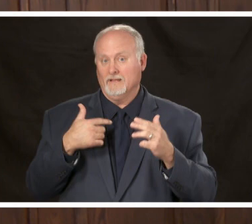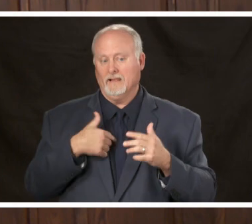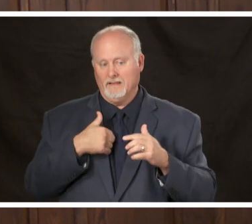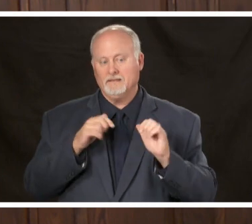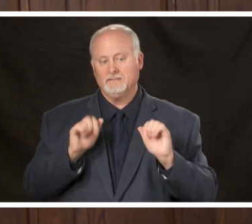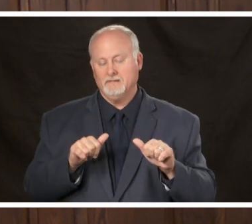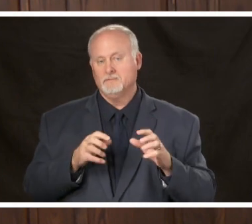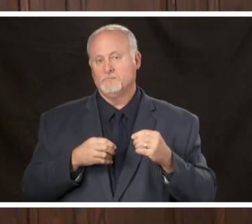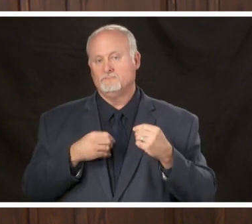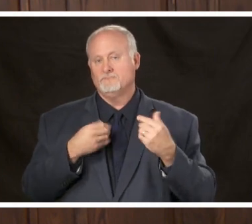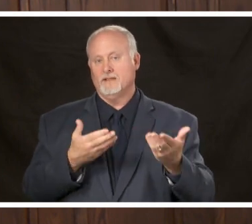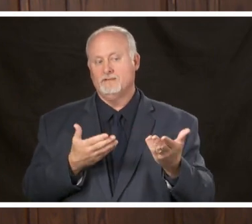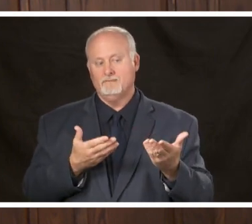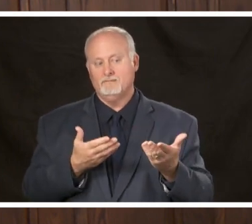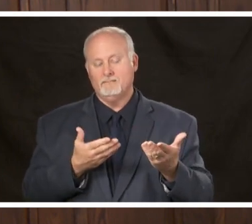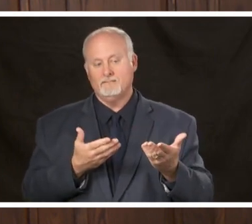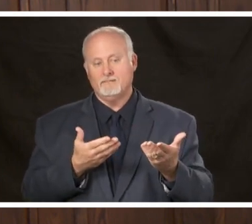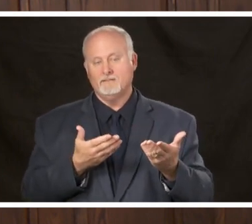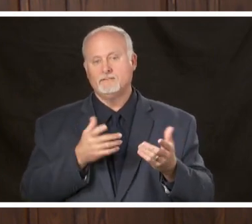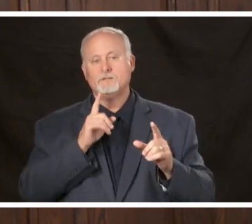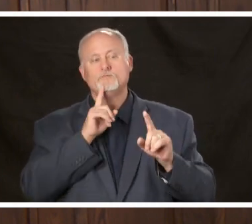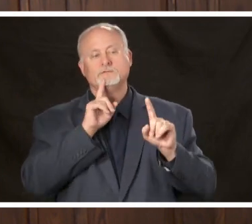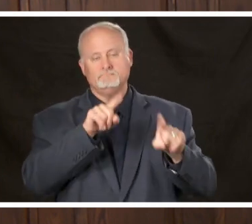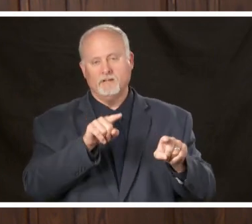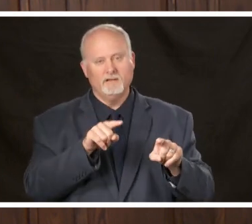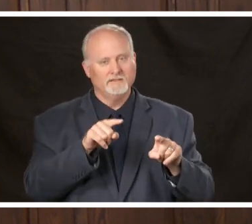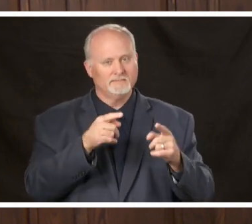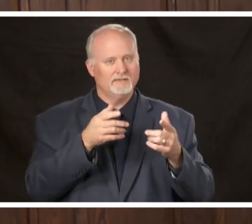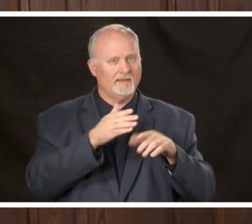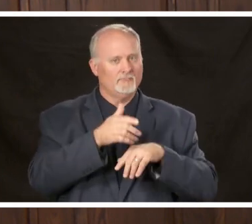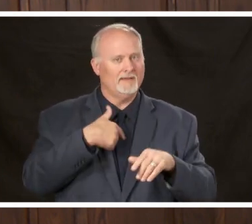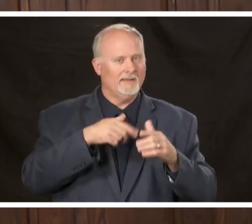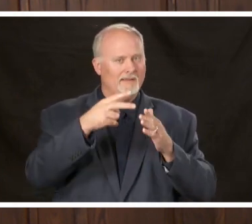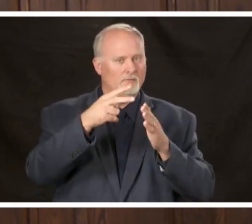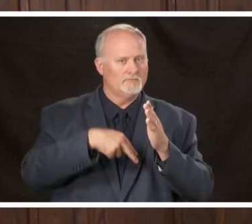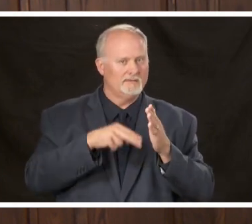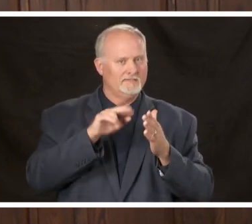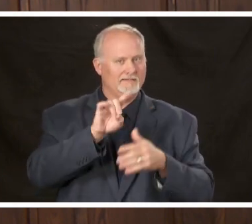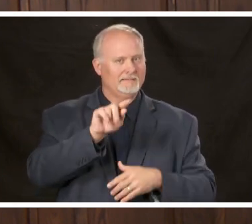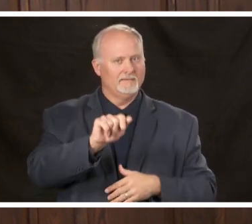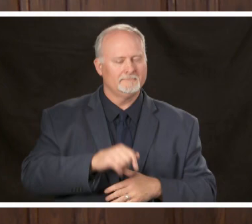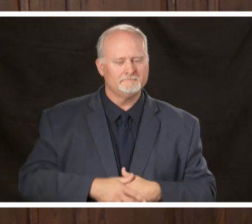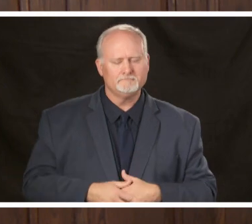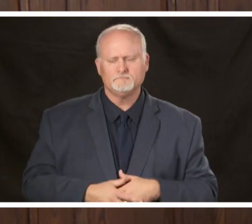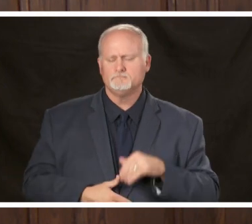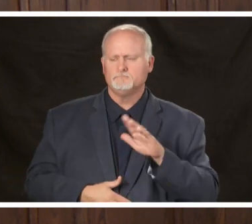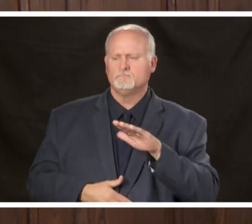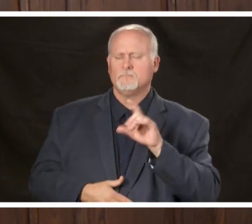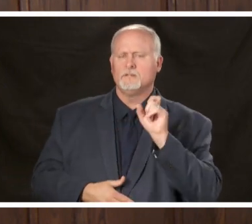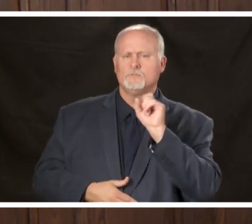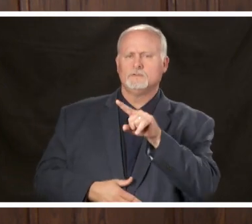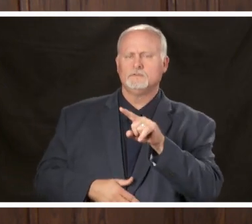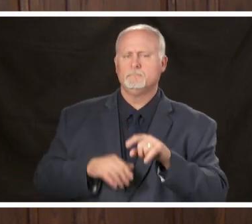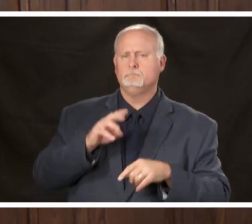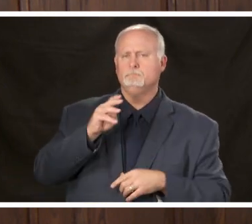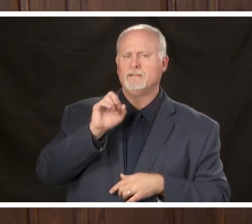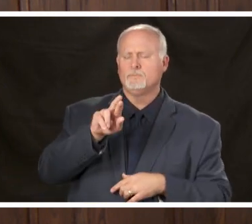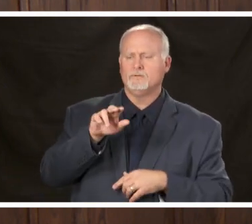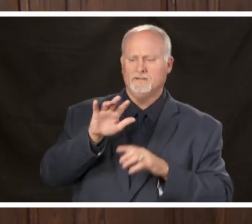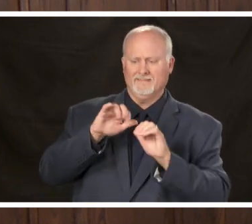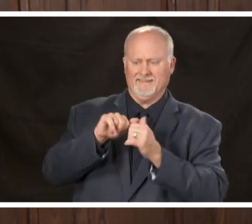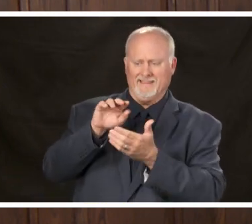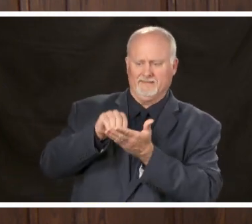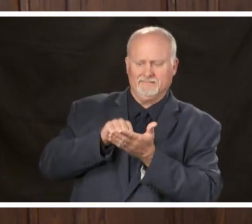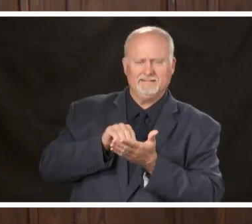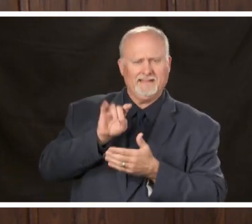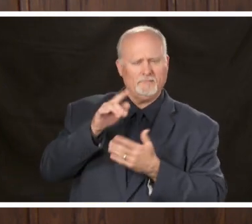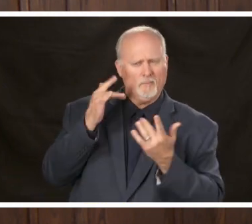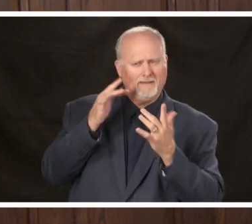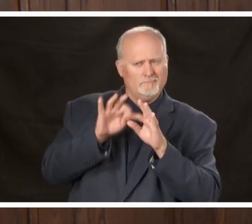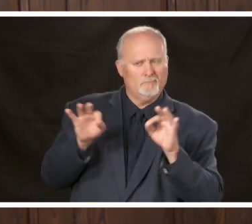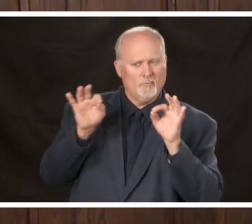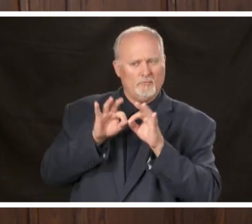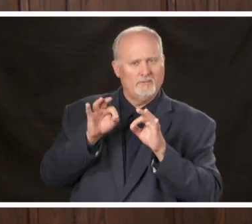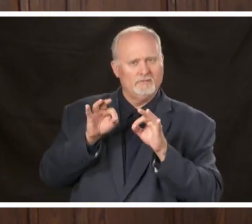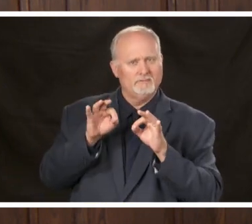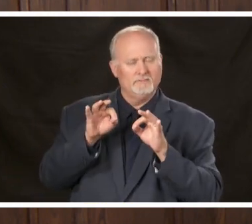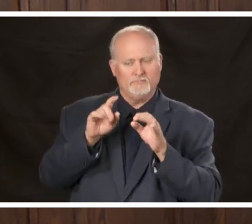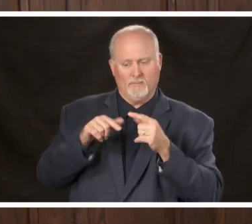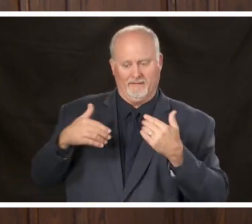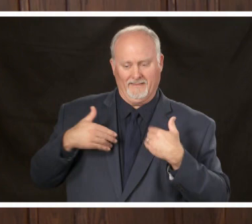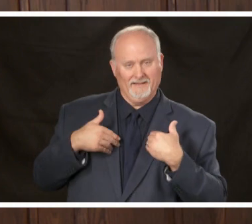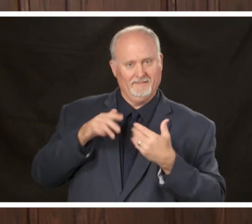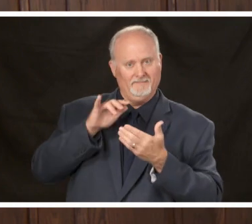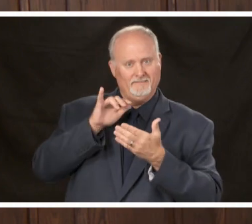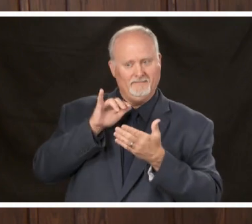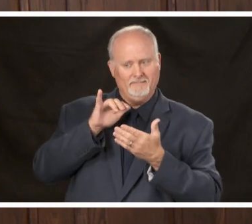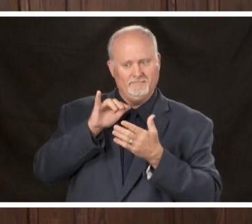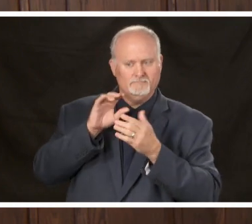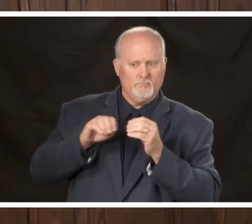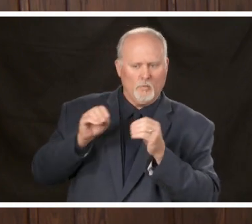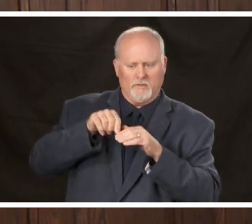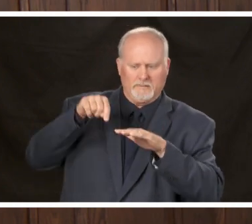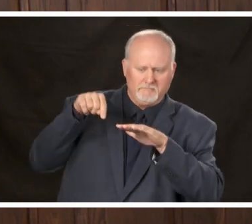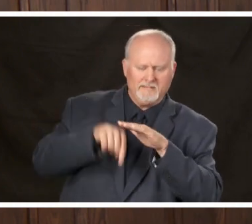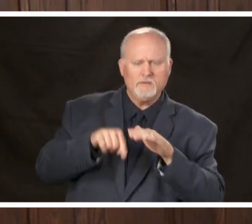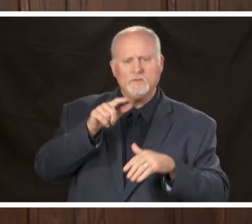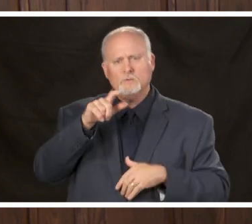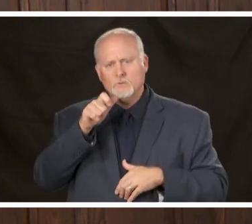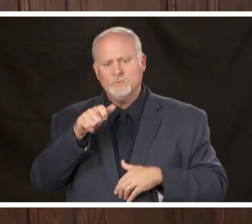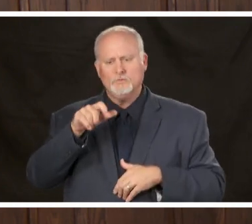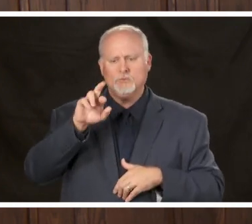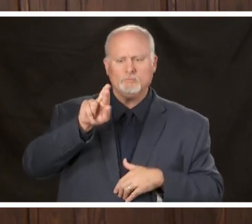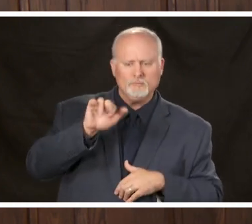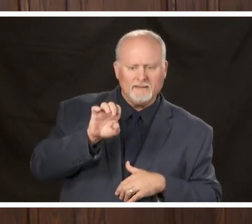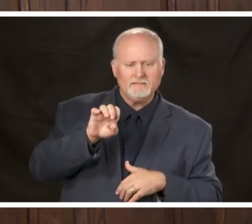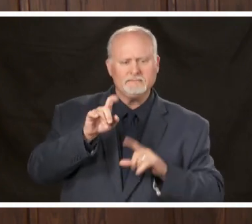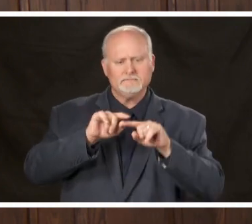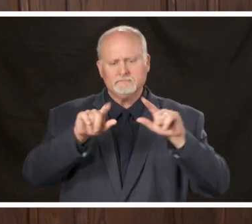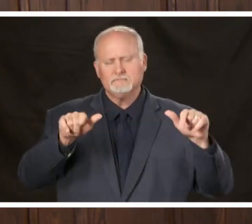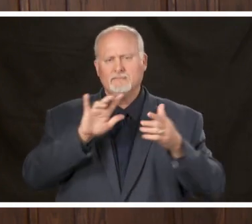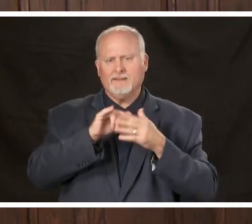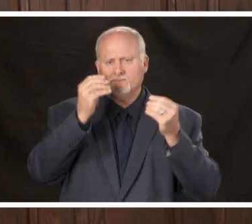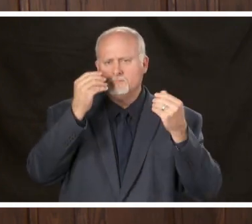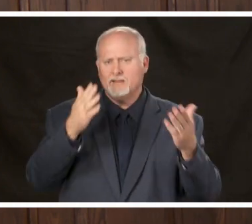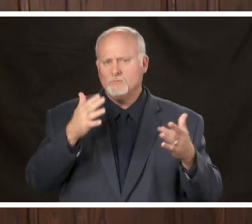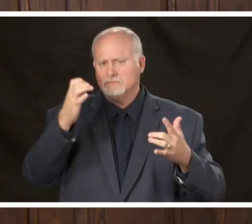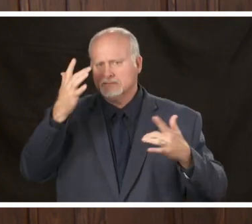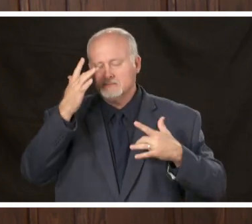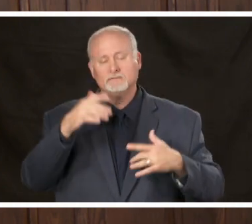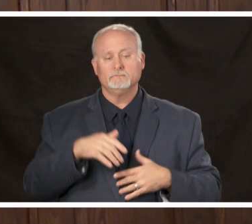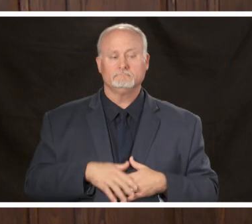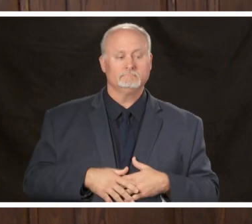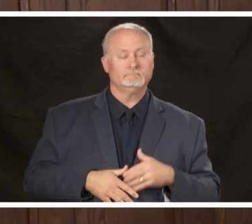provide a reaction to you then I think for a couple reasons I think if you look